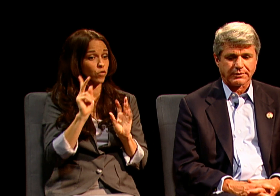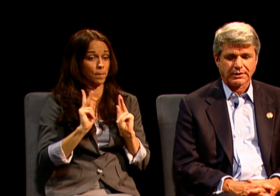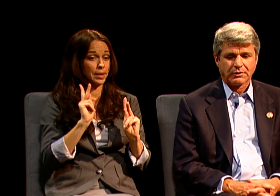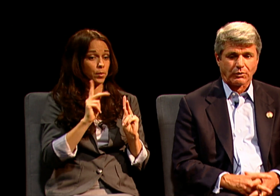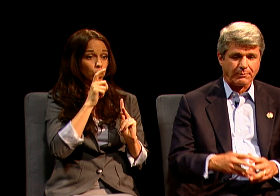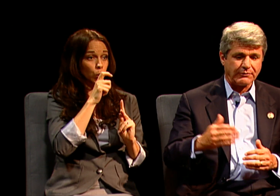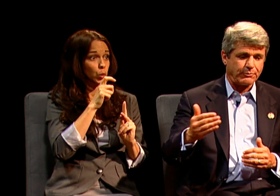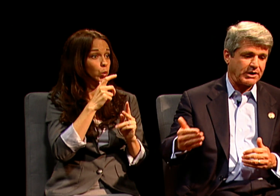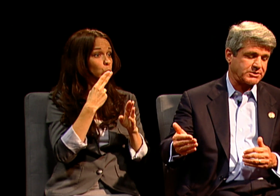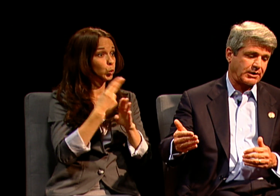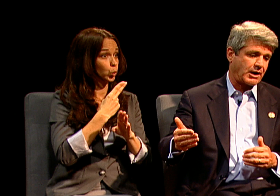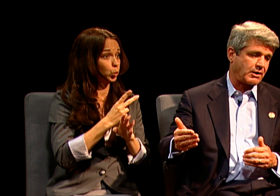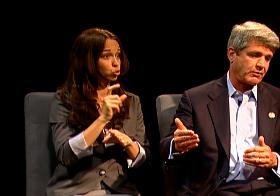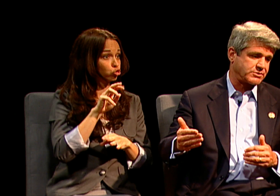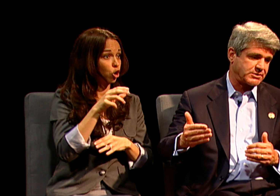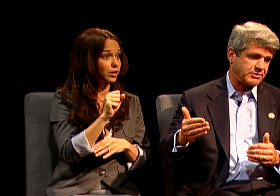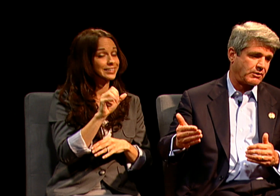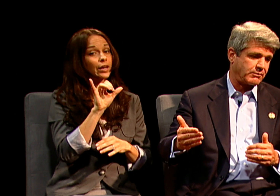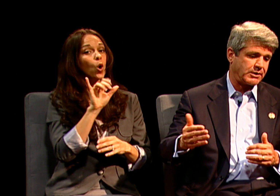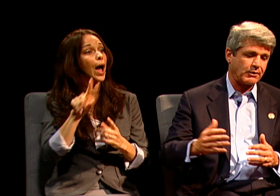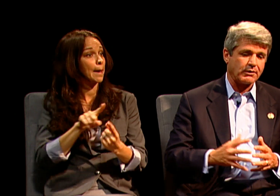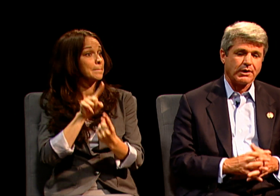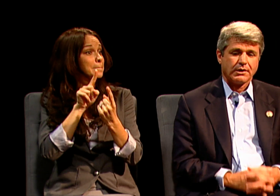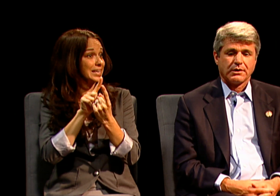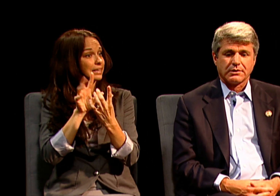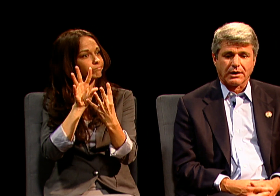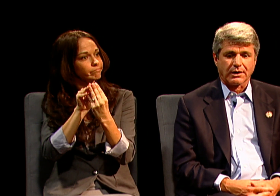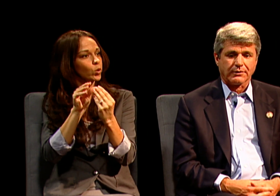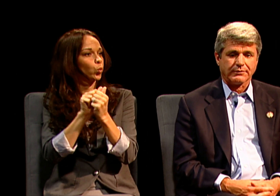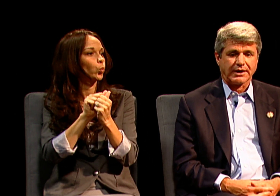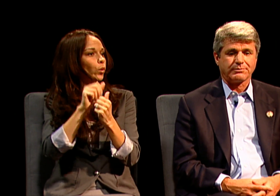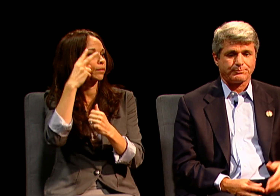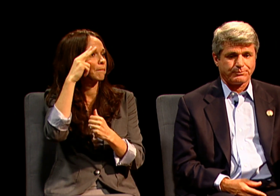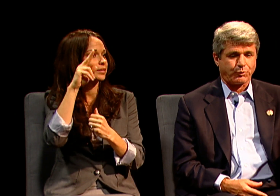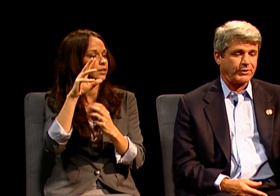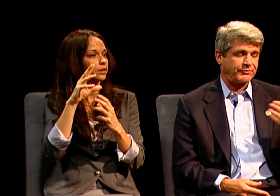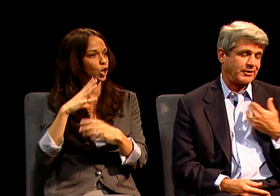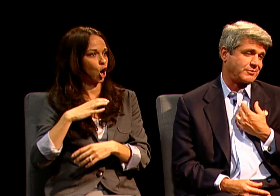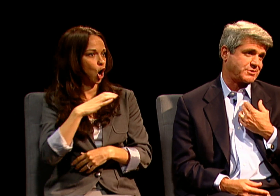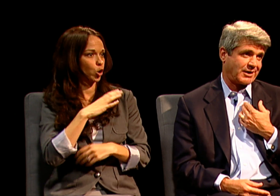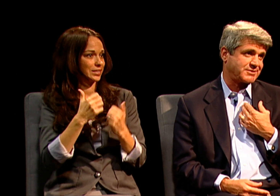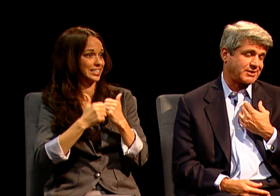WHEN I MEET WITH THE MEXICAN CONGRESS AS I DO EVERY YEAR, THEY POINT FINGERS AT US SAYING,